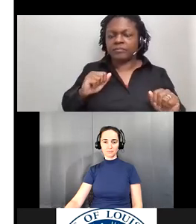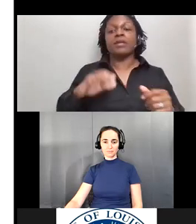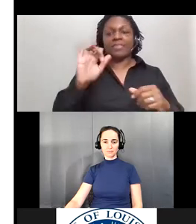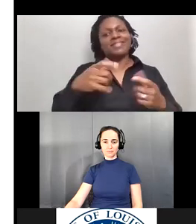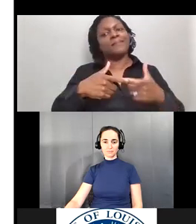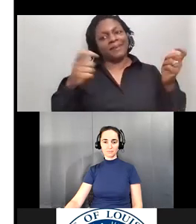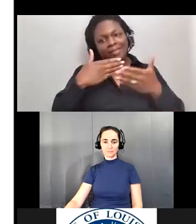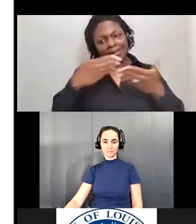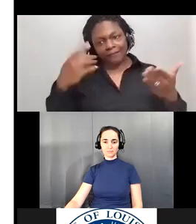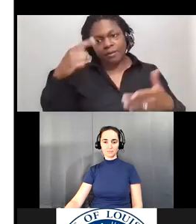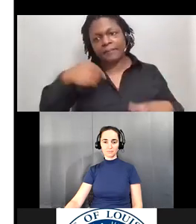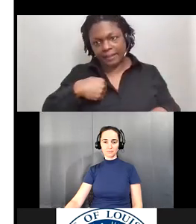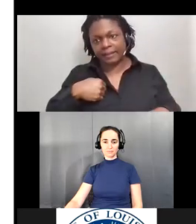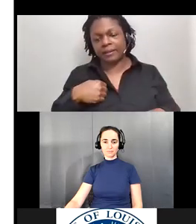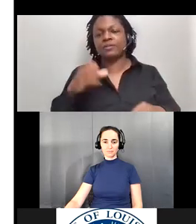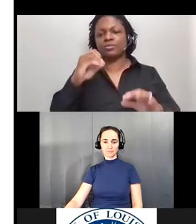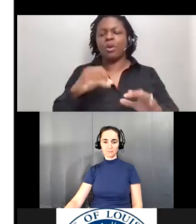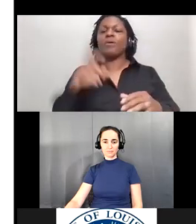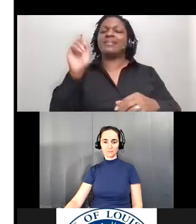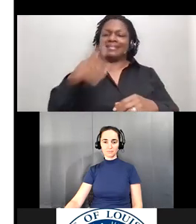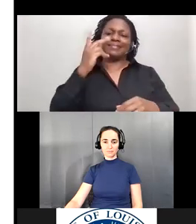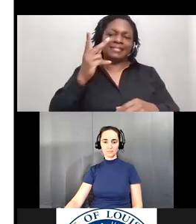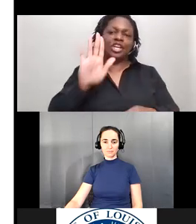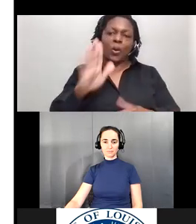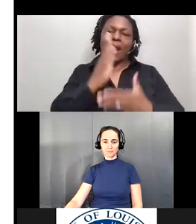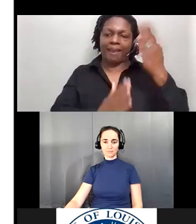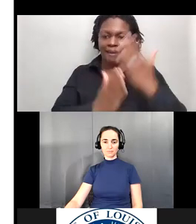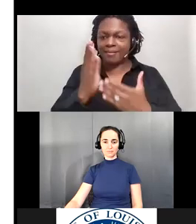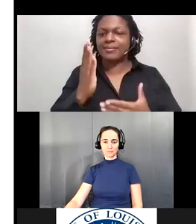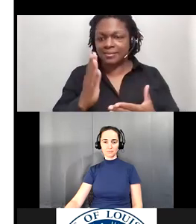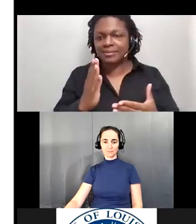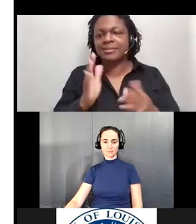able to see some of these hands and and that's just very important so I think it's easiest